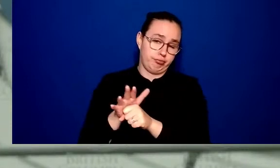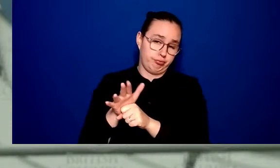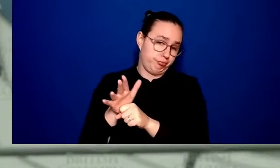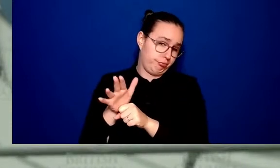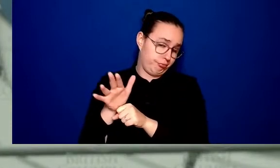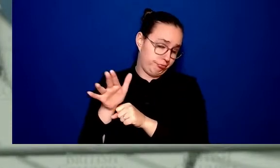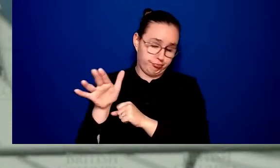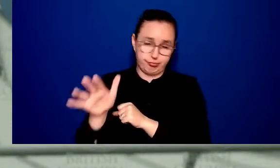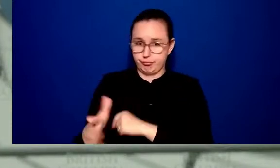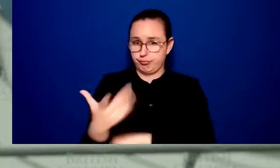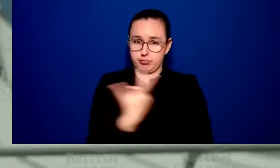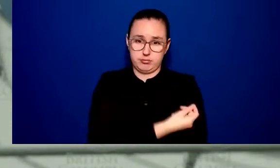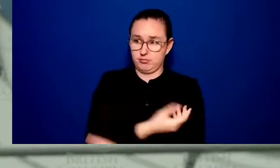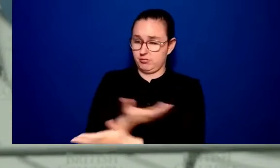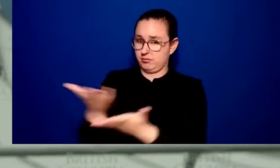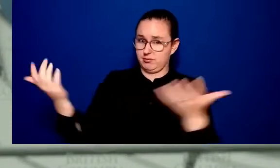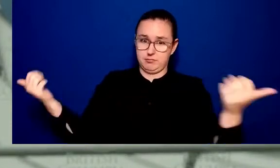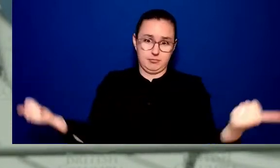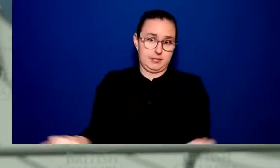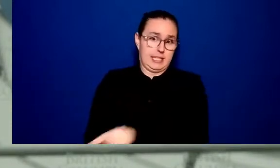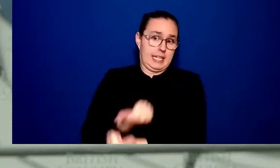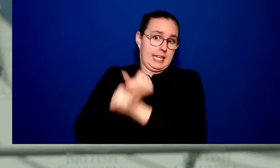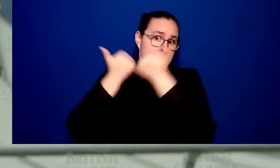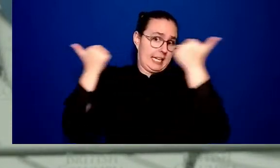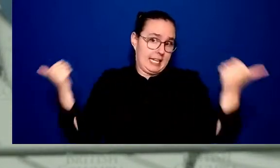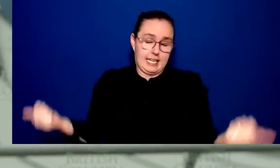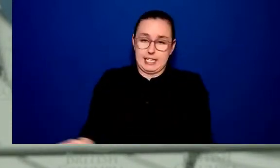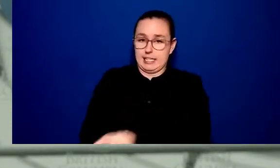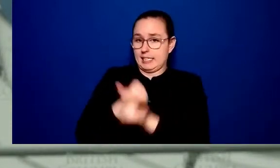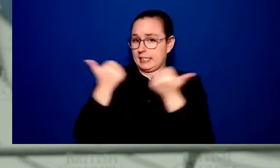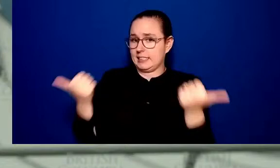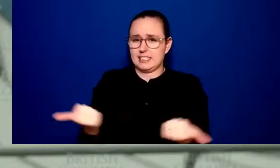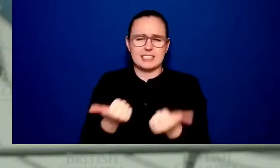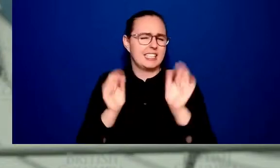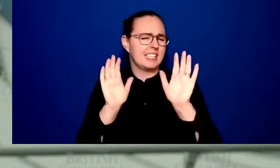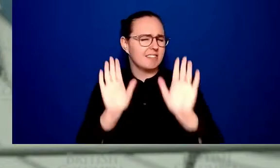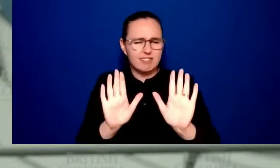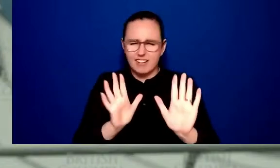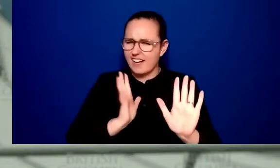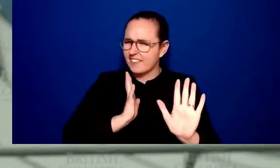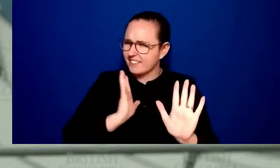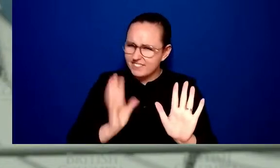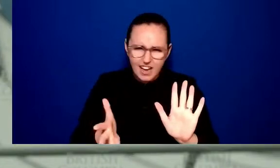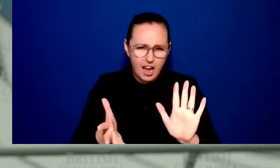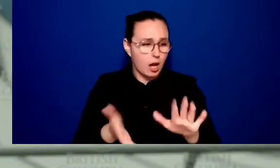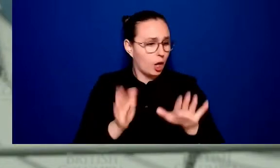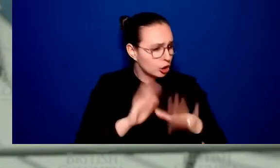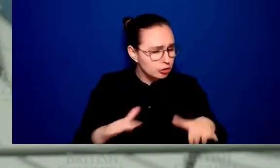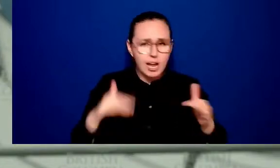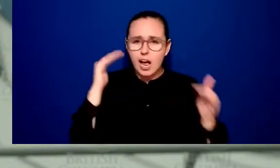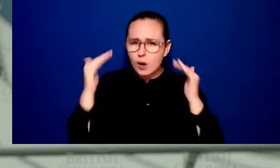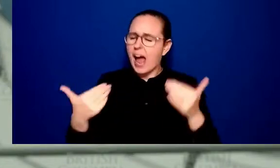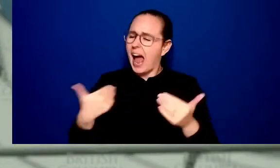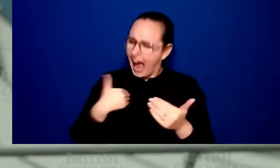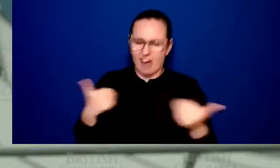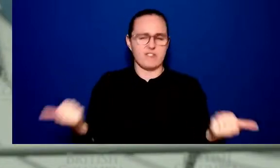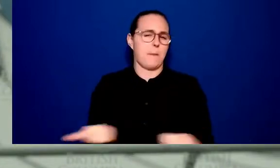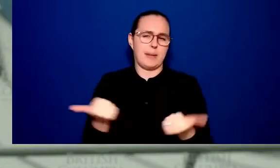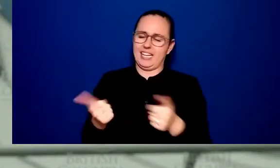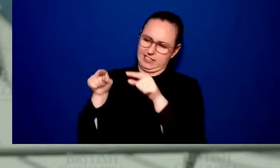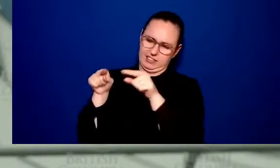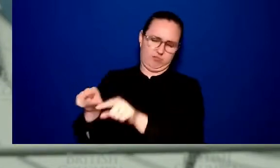booster dose will be needed. As